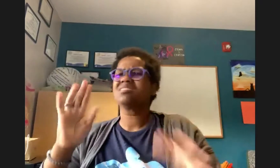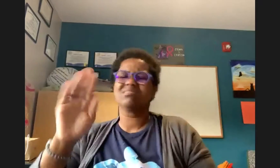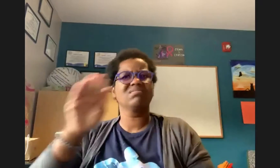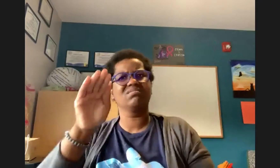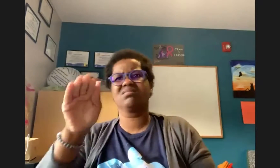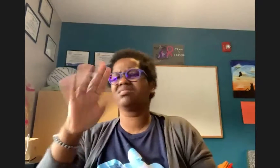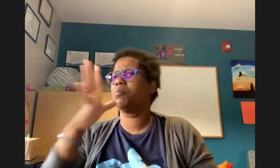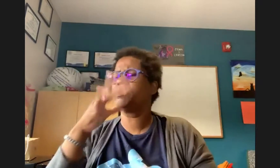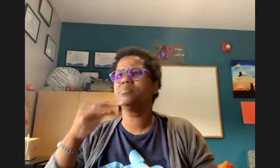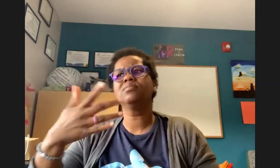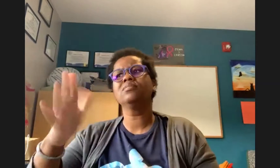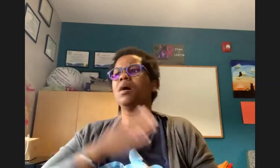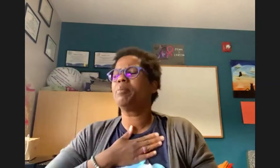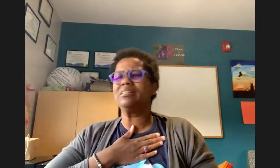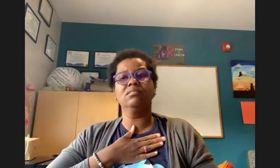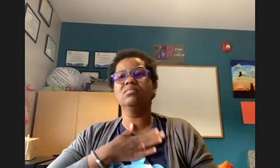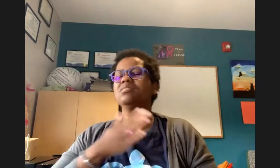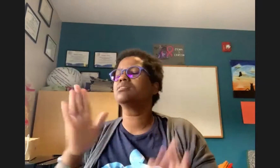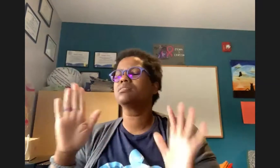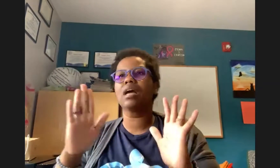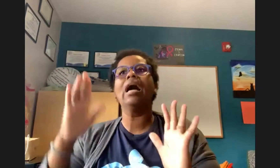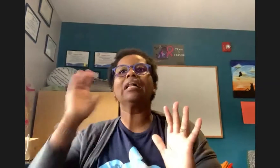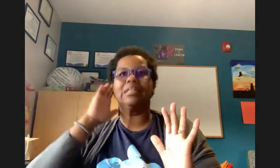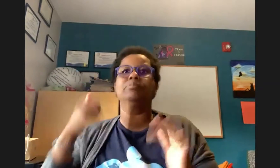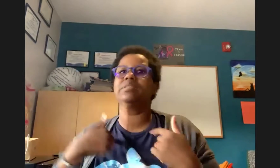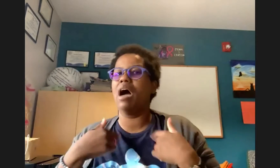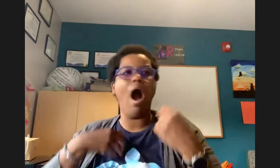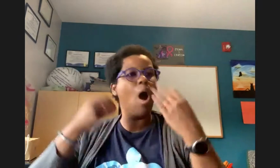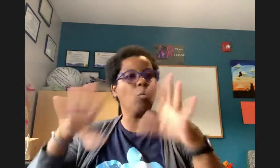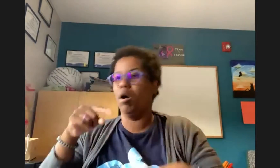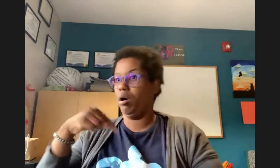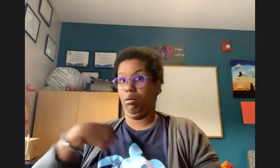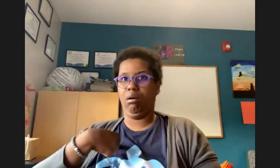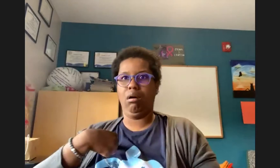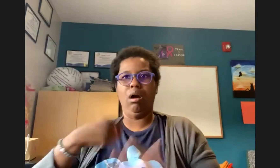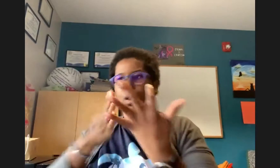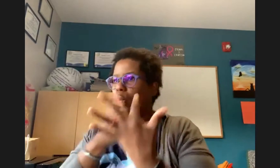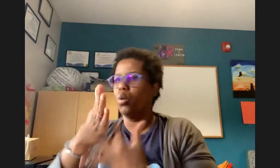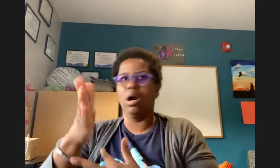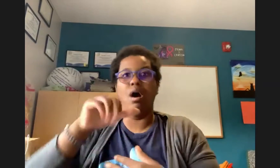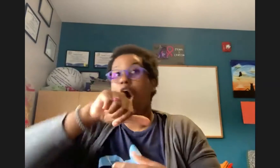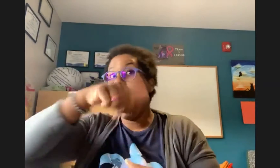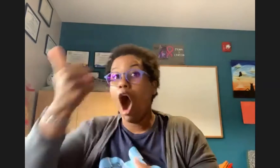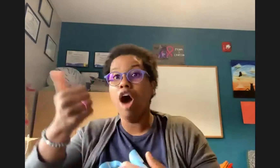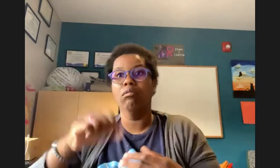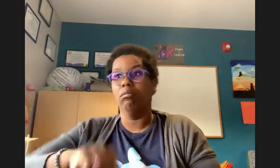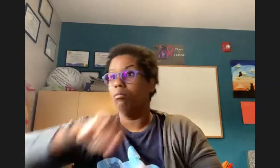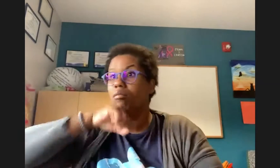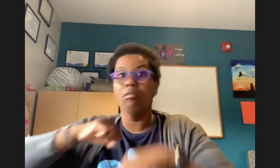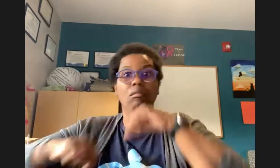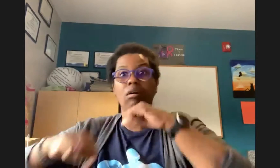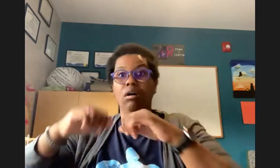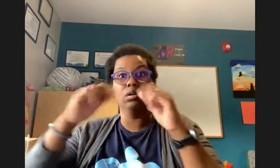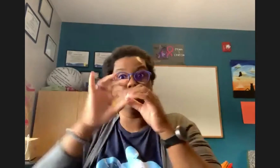and having access to higher curriculum. I told my mom, "Listen to me, "I really don't want to go through this another year,